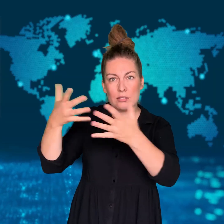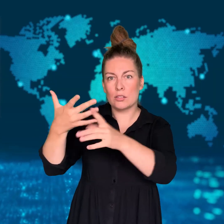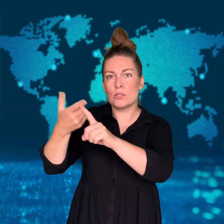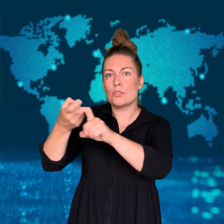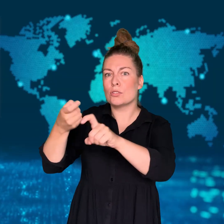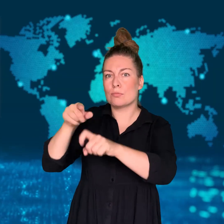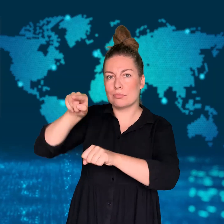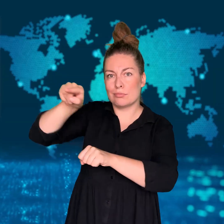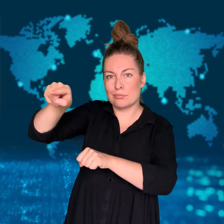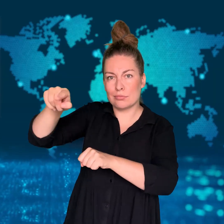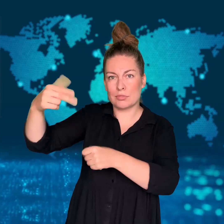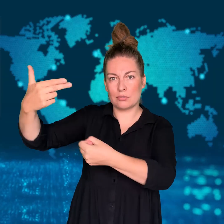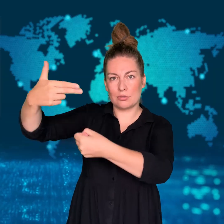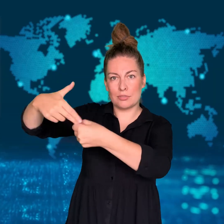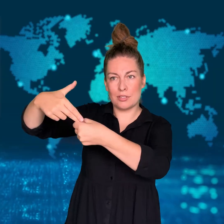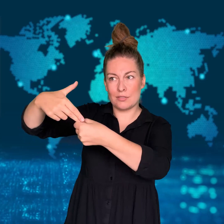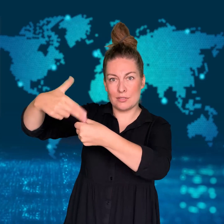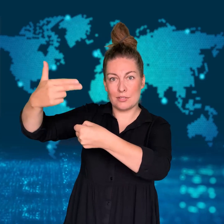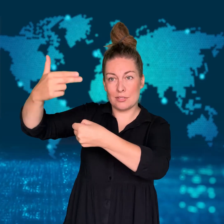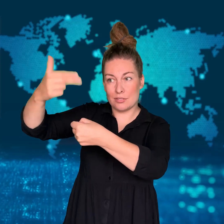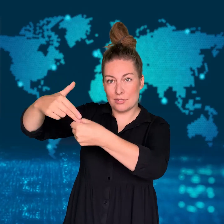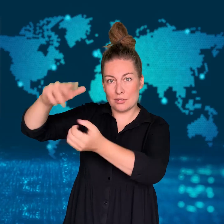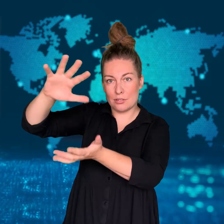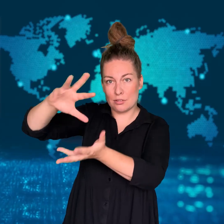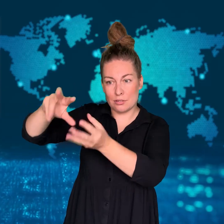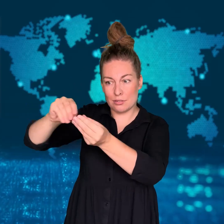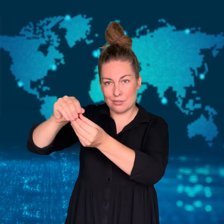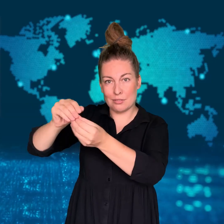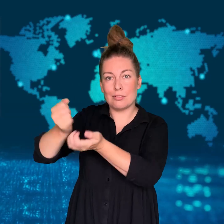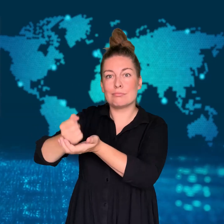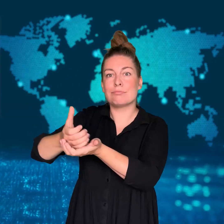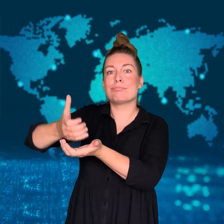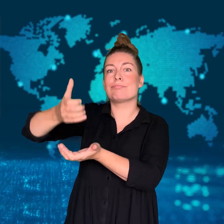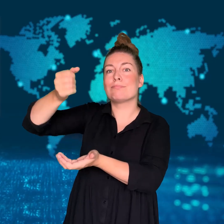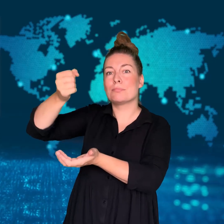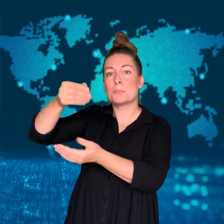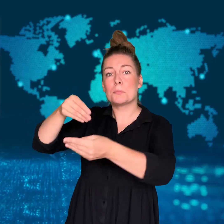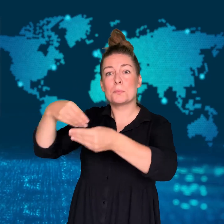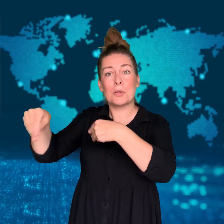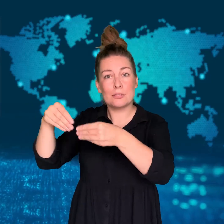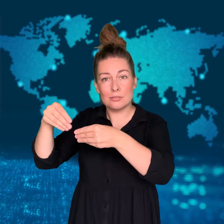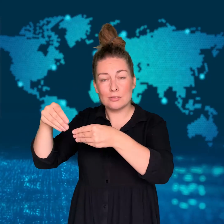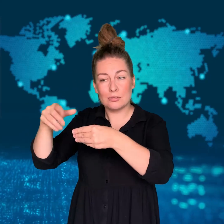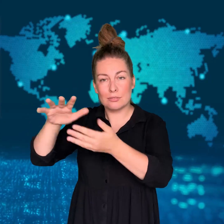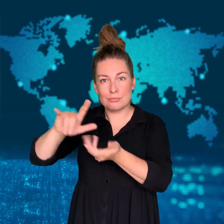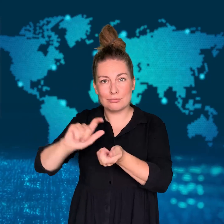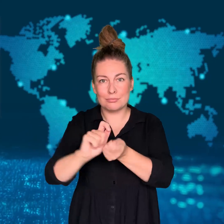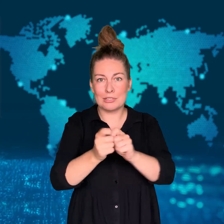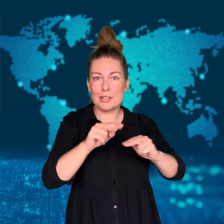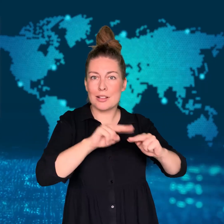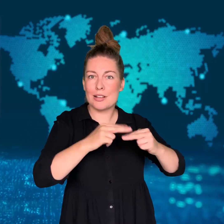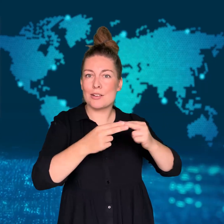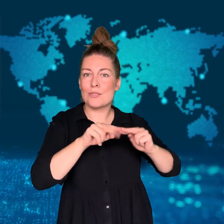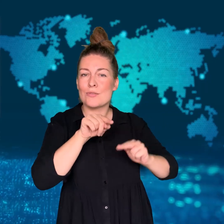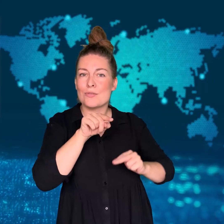Legos are made out of oil-based plastics.